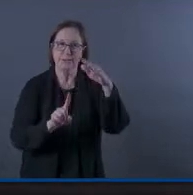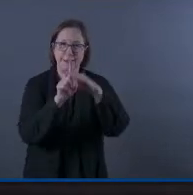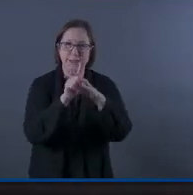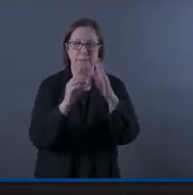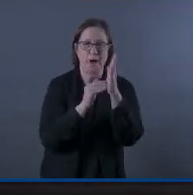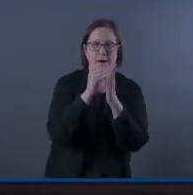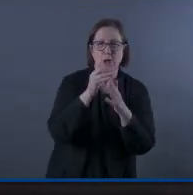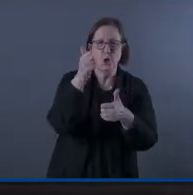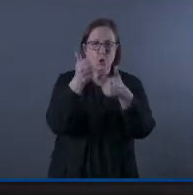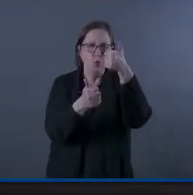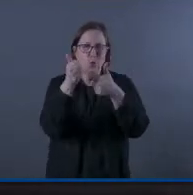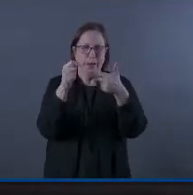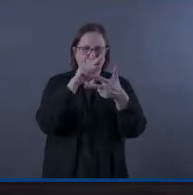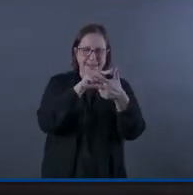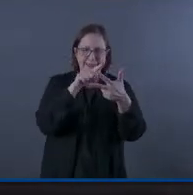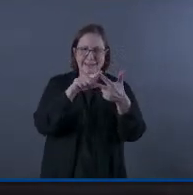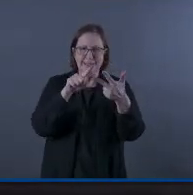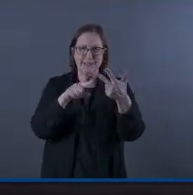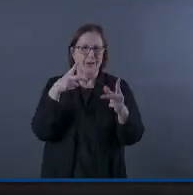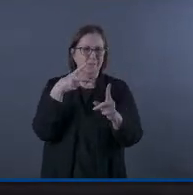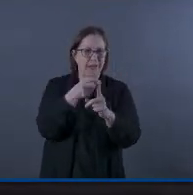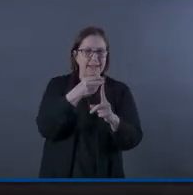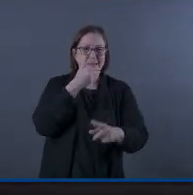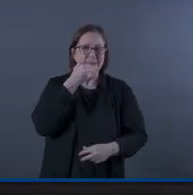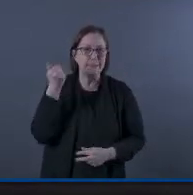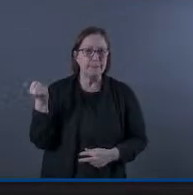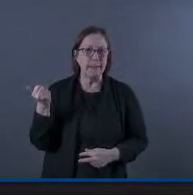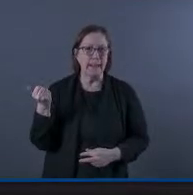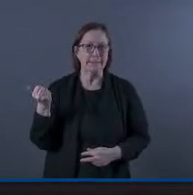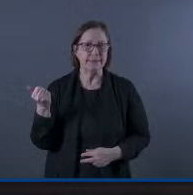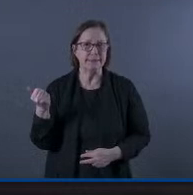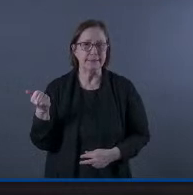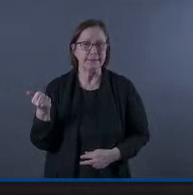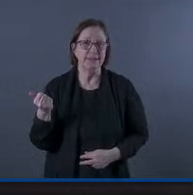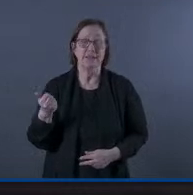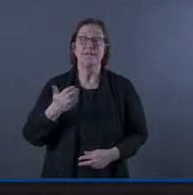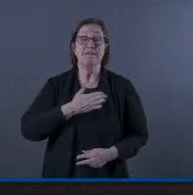The truth is and what my response is, whichever you can,